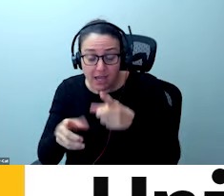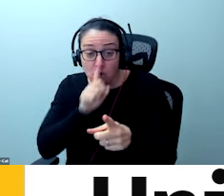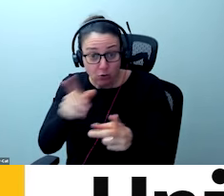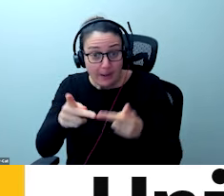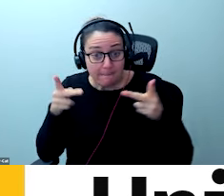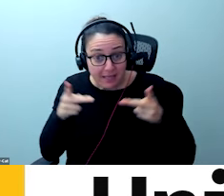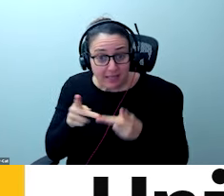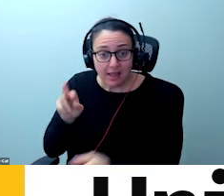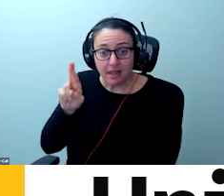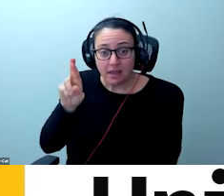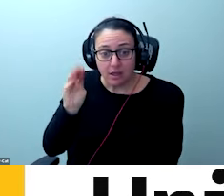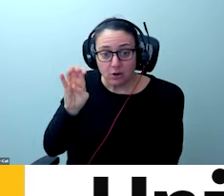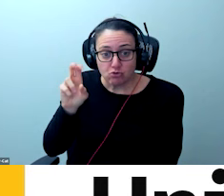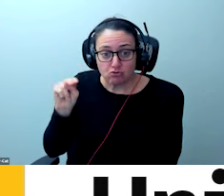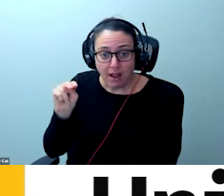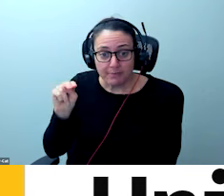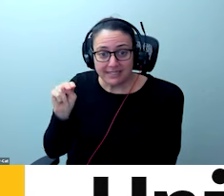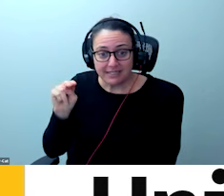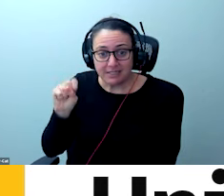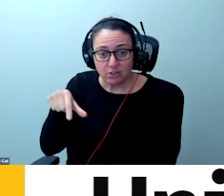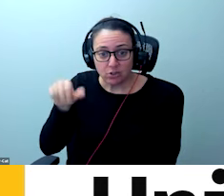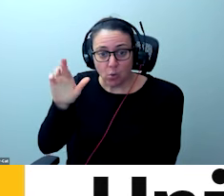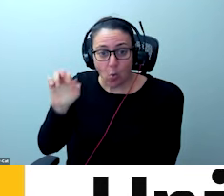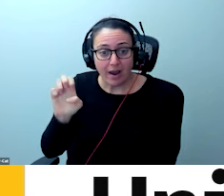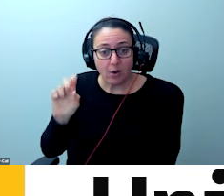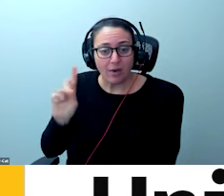It's Robson Square in Vancouver and it was built in 1979